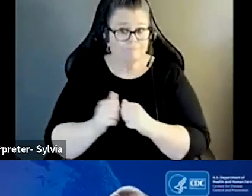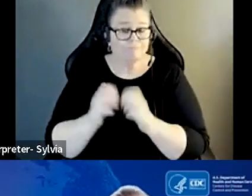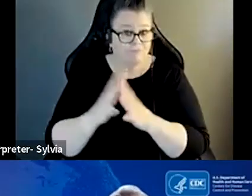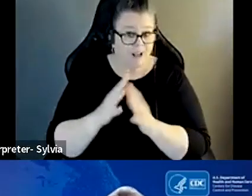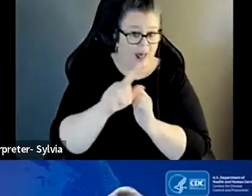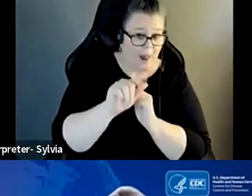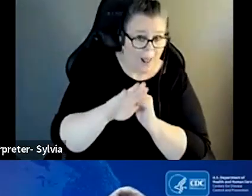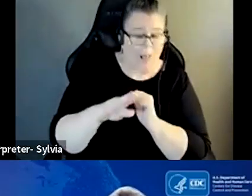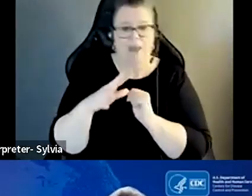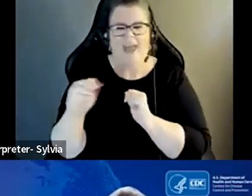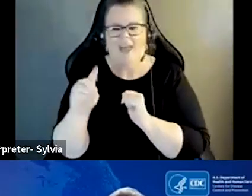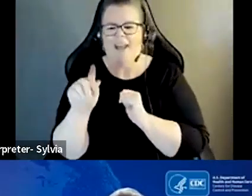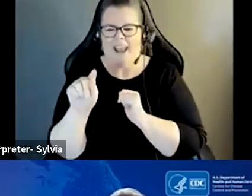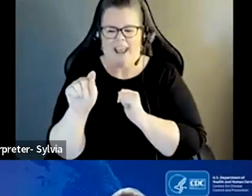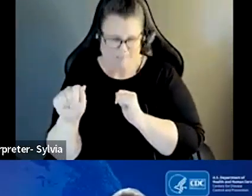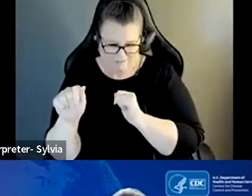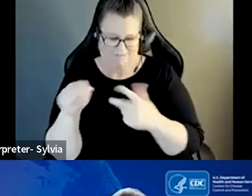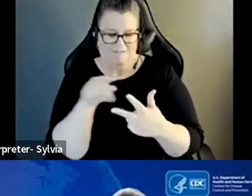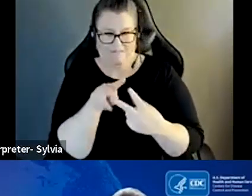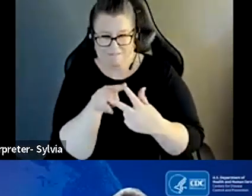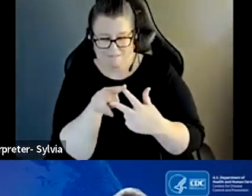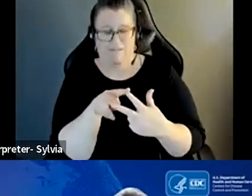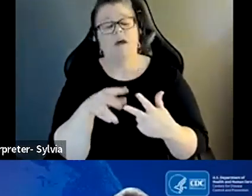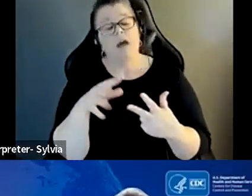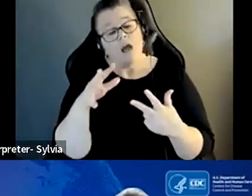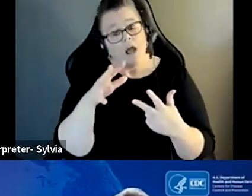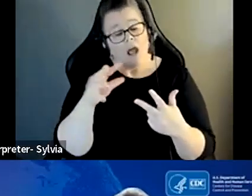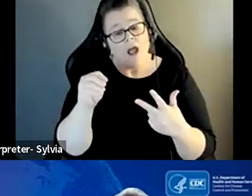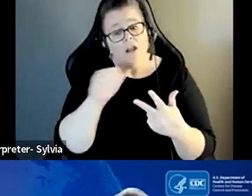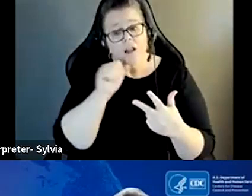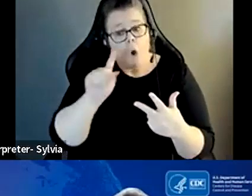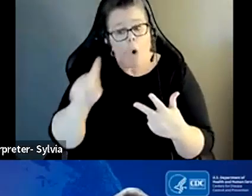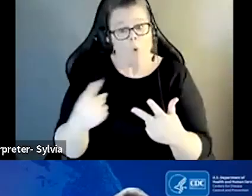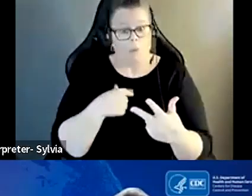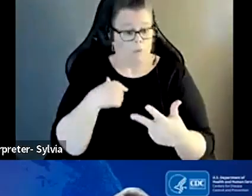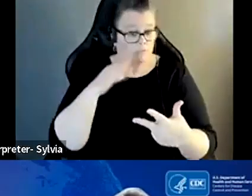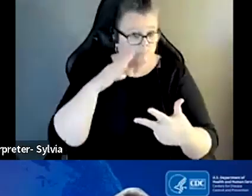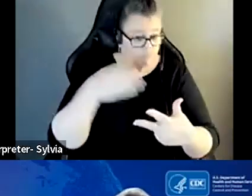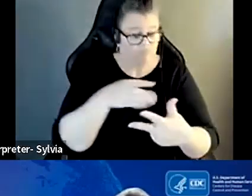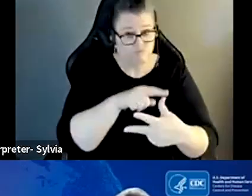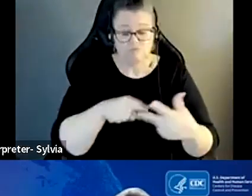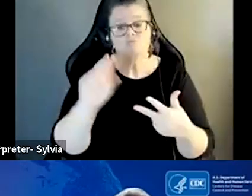Of course these are not the only areas that are receiving attention. The lessons learned from the COVID-19 pandemic,